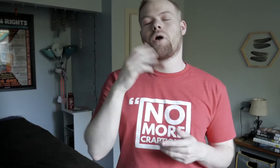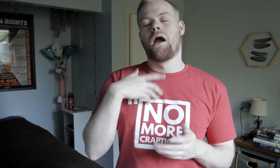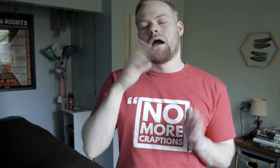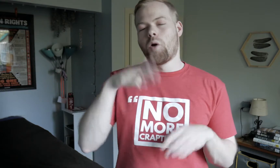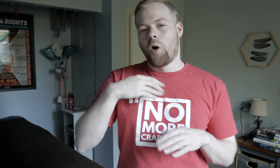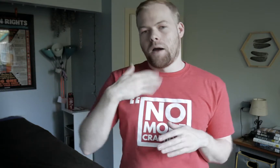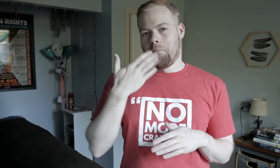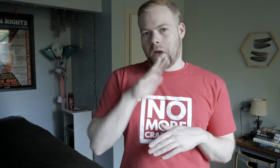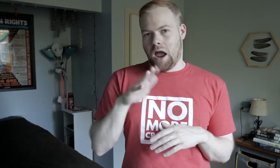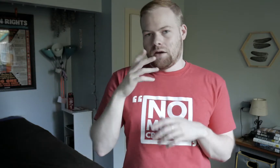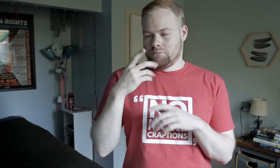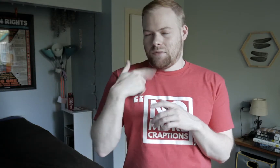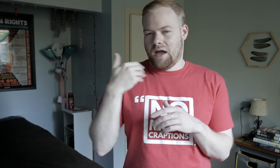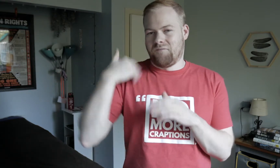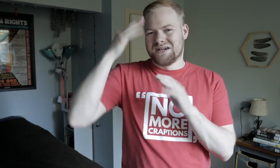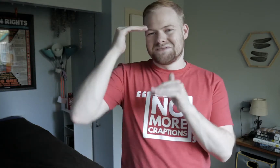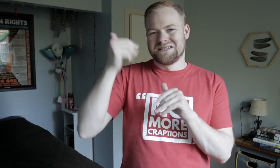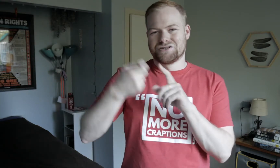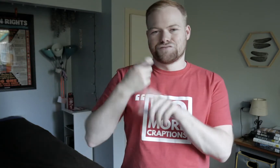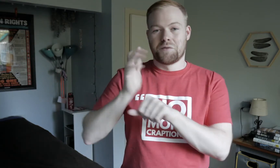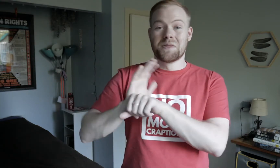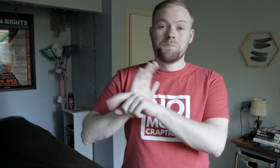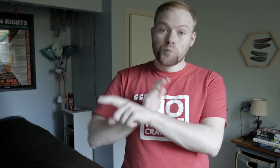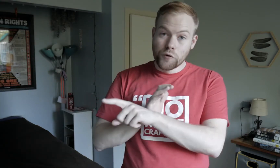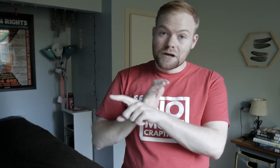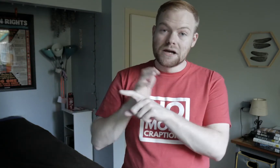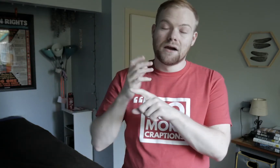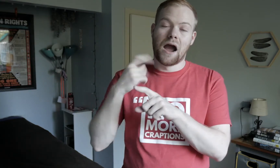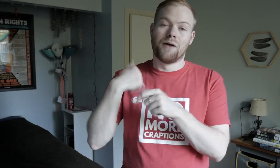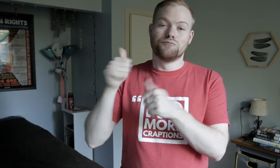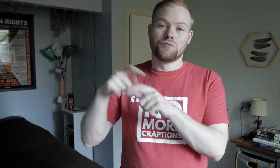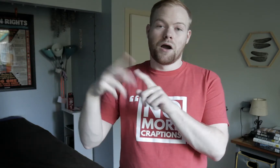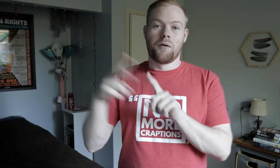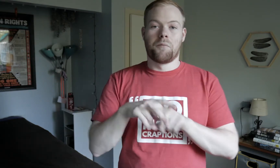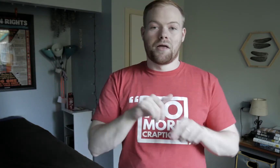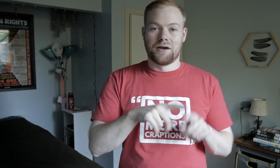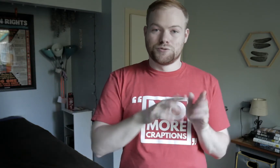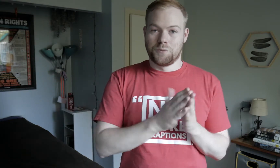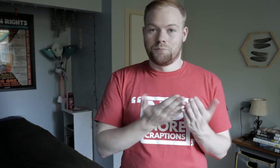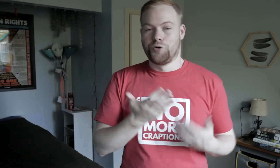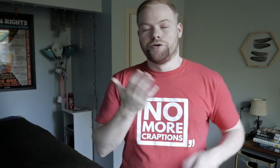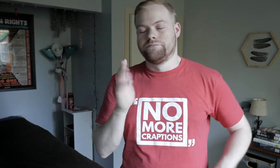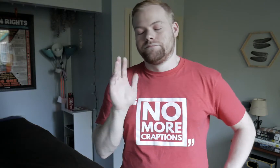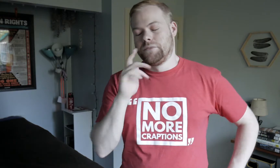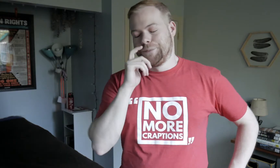I know, I’m bad, I have expectations from the movie, and I tried to apply that to the book. No.